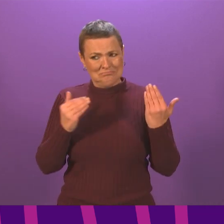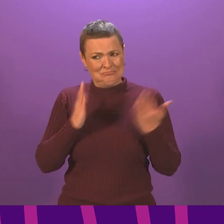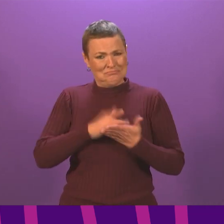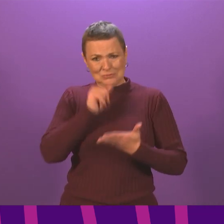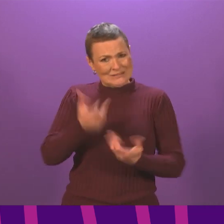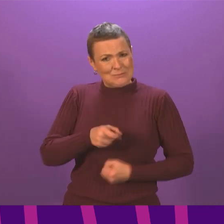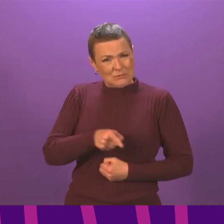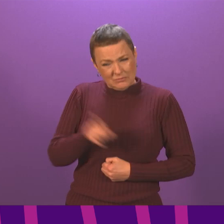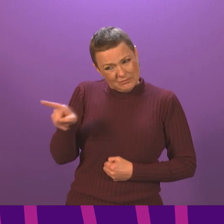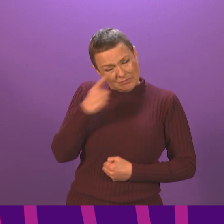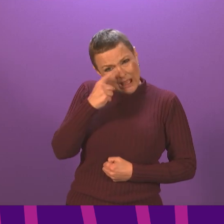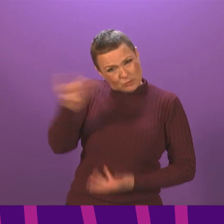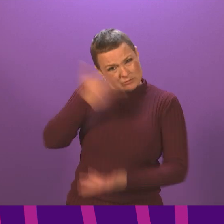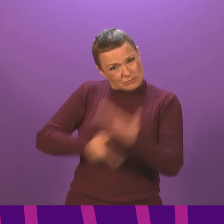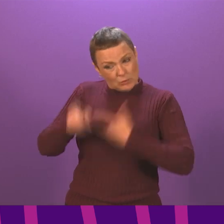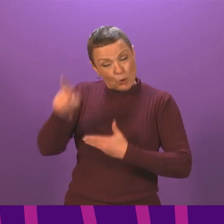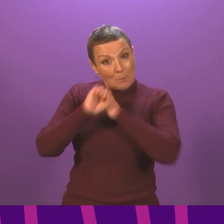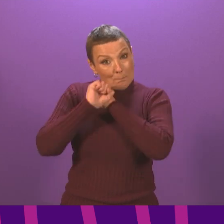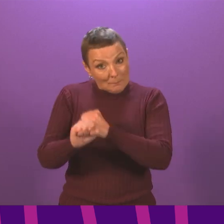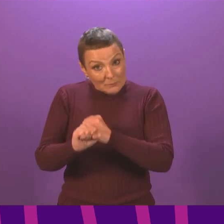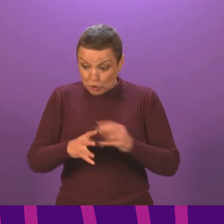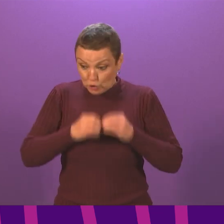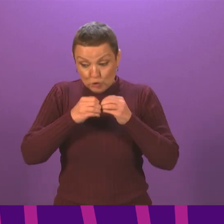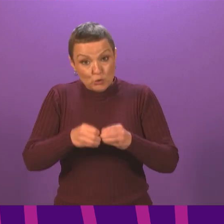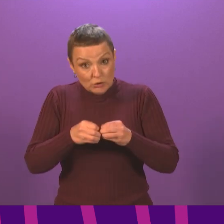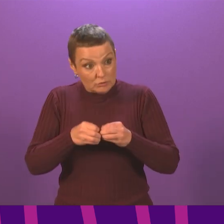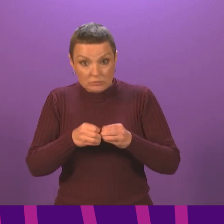us all. Can the cabinet secretary provide reassurances that her commitment to get students